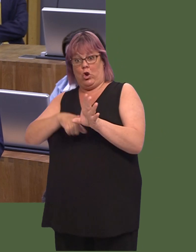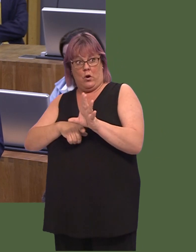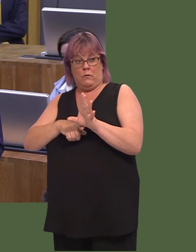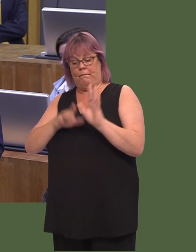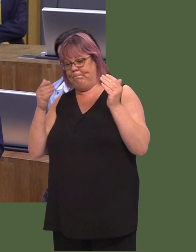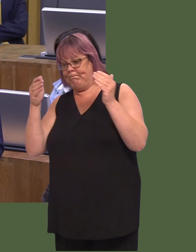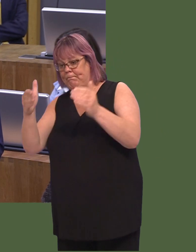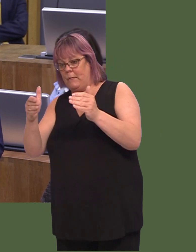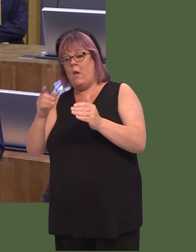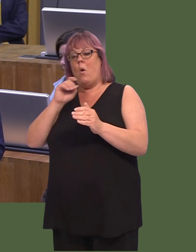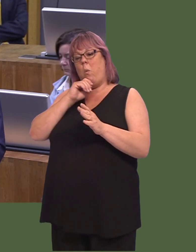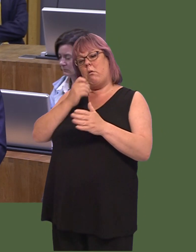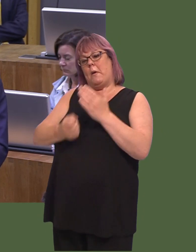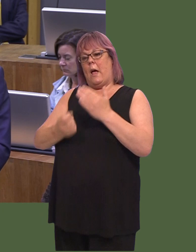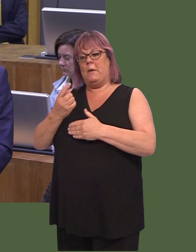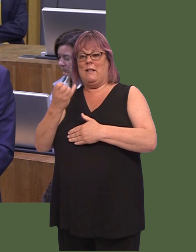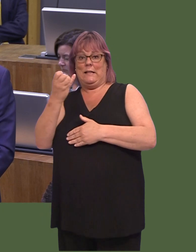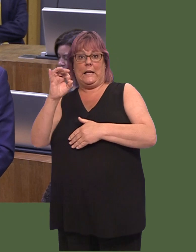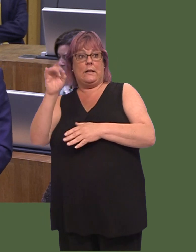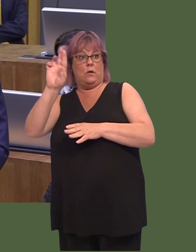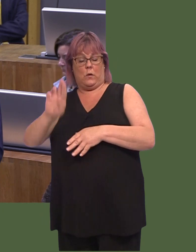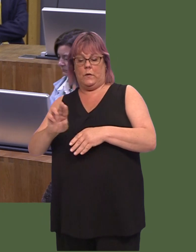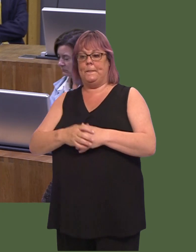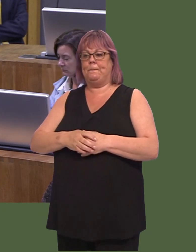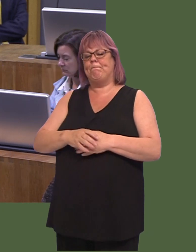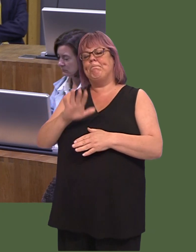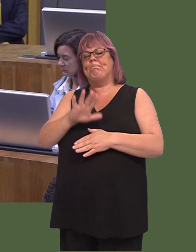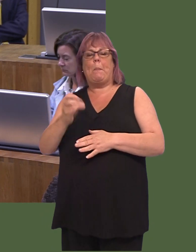The 2018 programme is anticipated to run in approximately 60 schools.